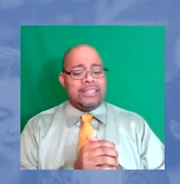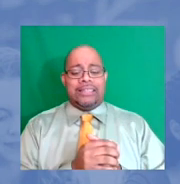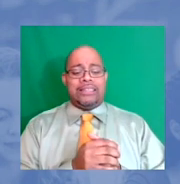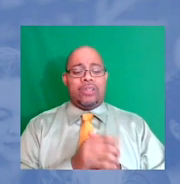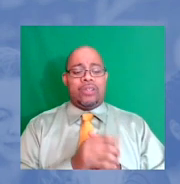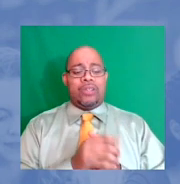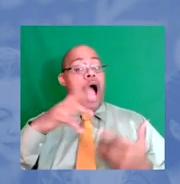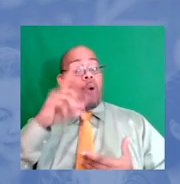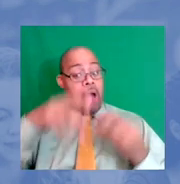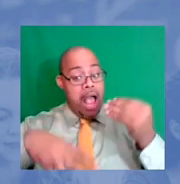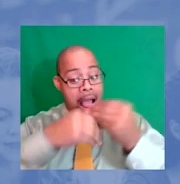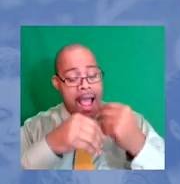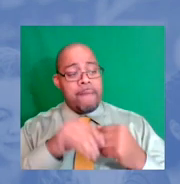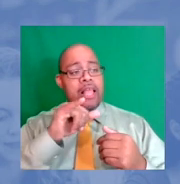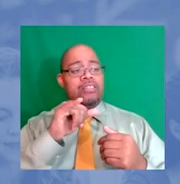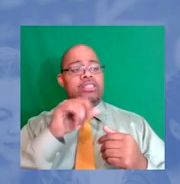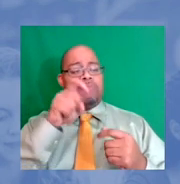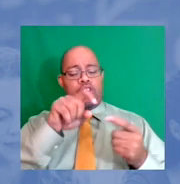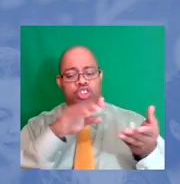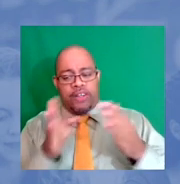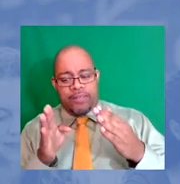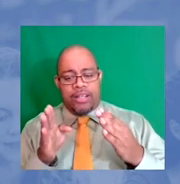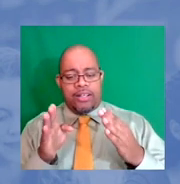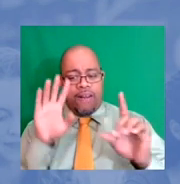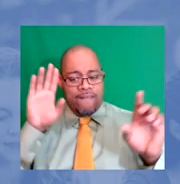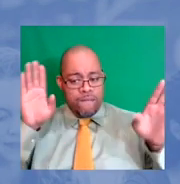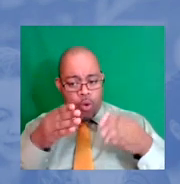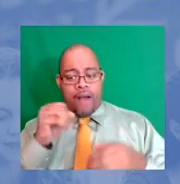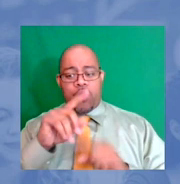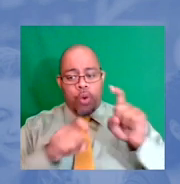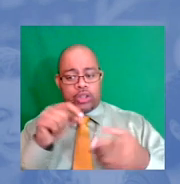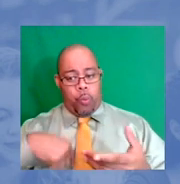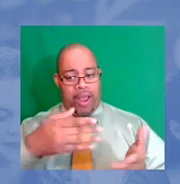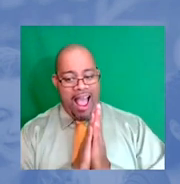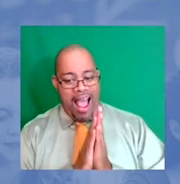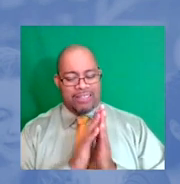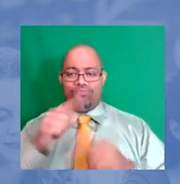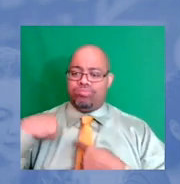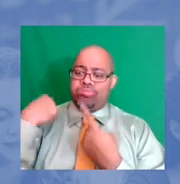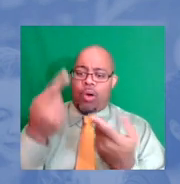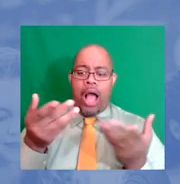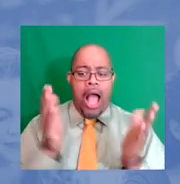IT'S ABOUT SHIFTING THE FOCUS OF THE QUESTIONS. TOO LONG WE'VE BEEN ASKING WHAT ARE WE GOING